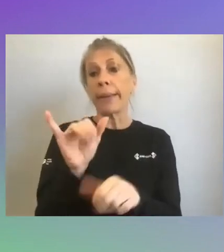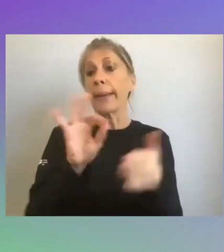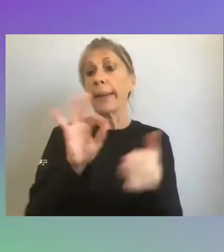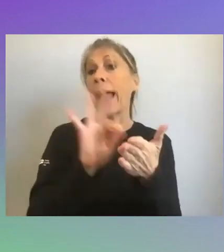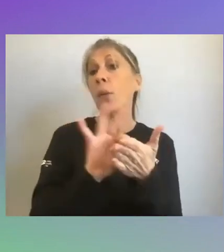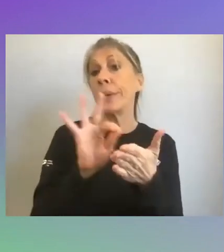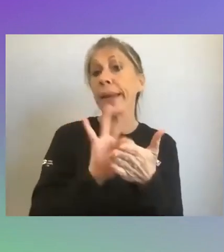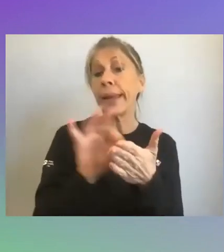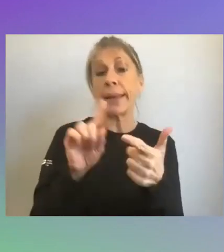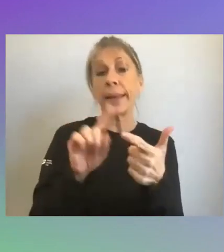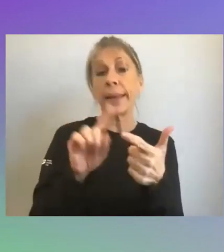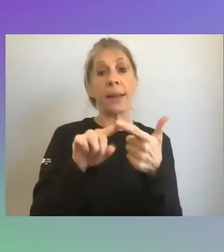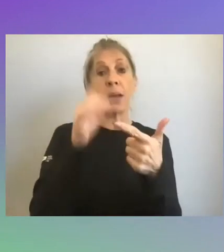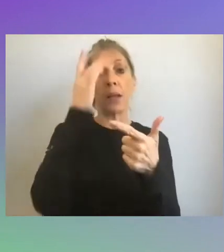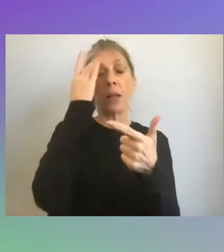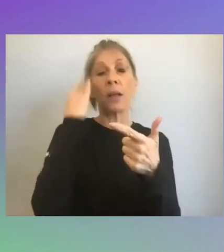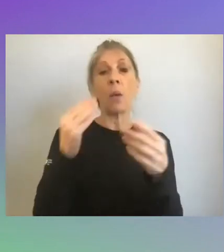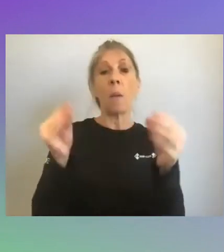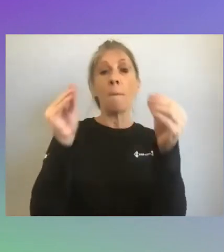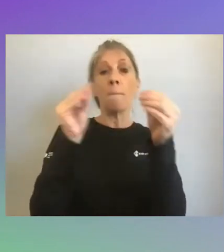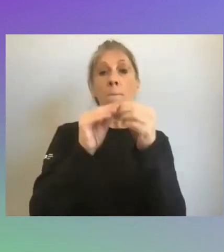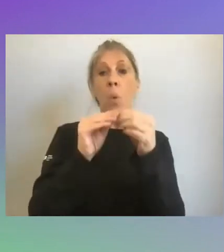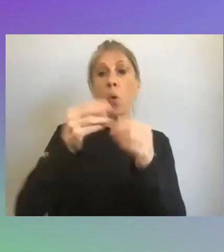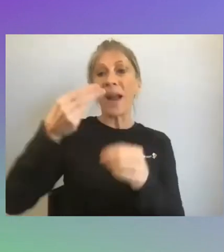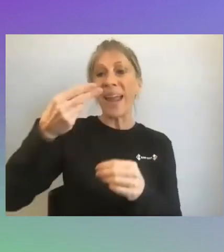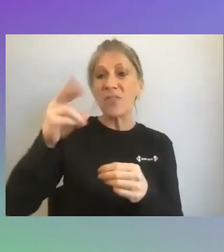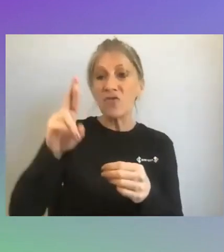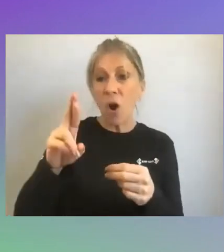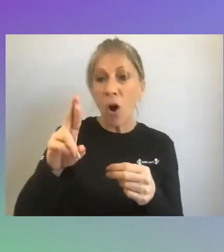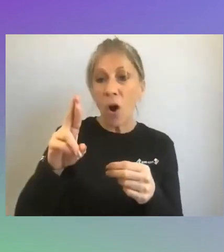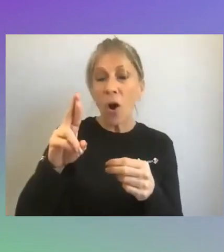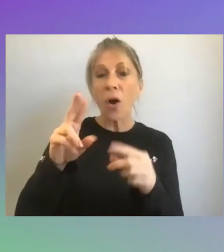or, or, um, more human resources